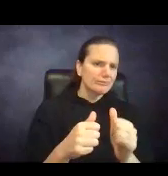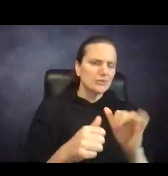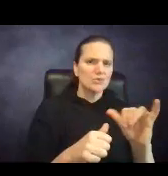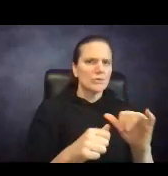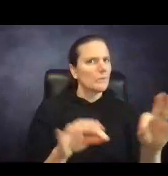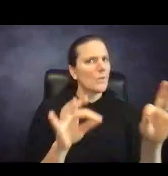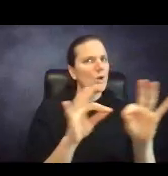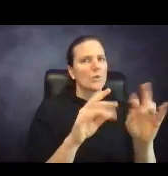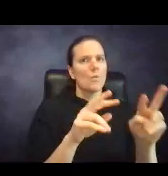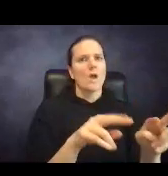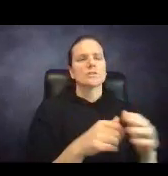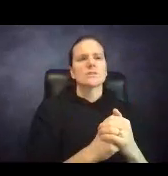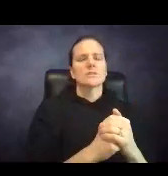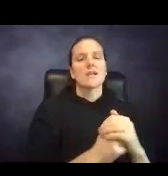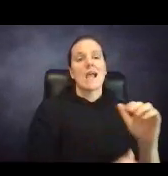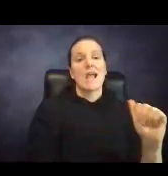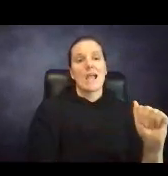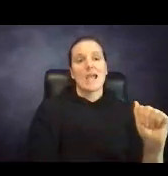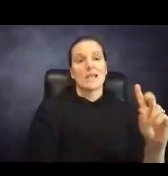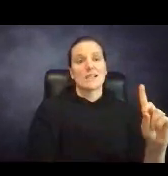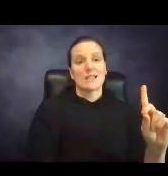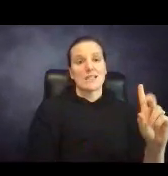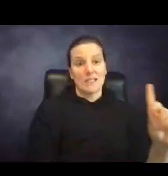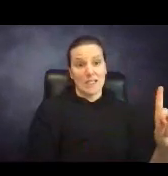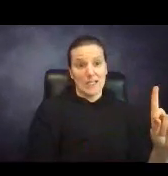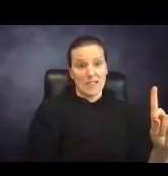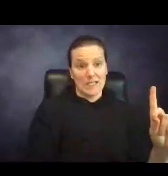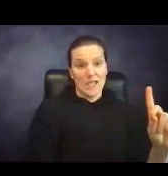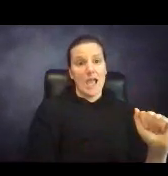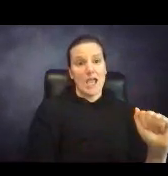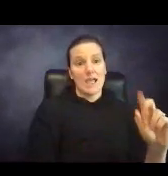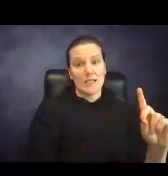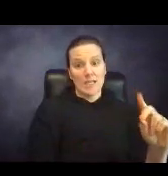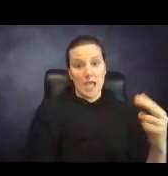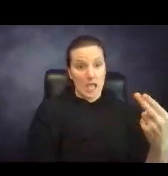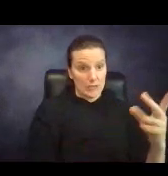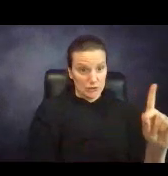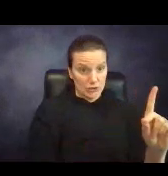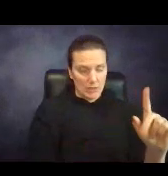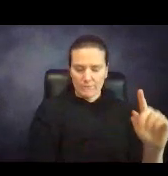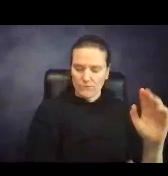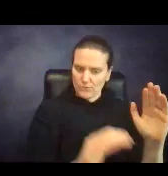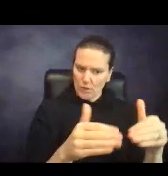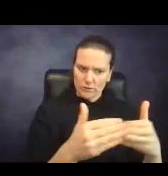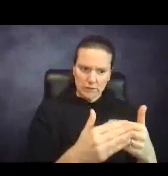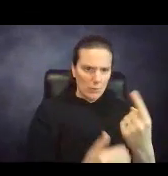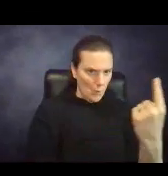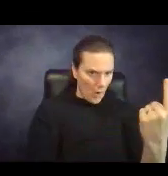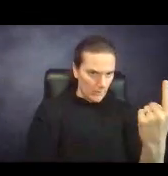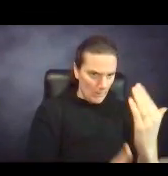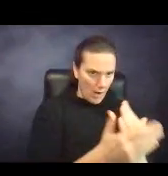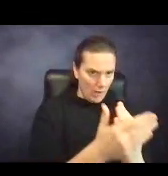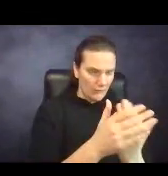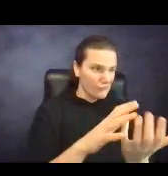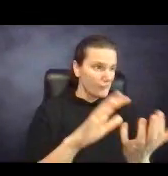and the A DH ADHD medications focus on really one component of the whole perimenopause picture and they can throw other things outta balance.